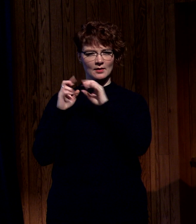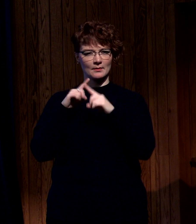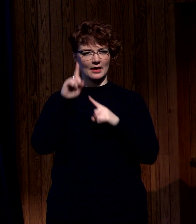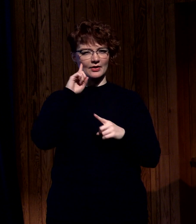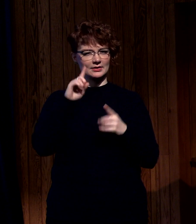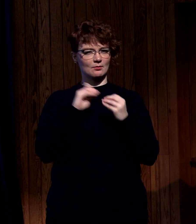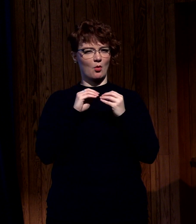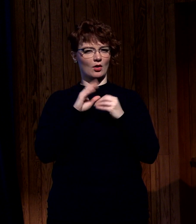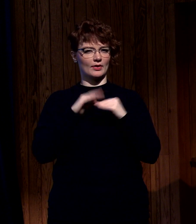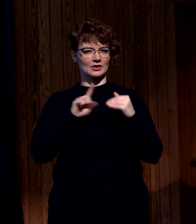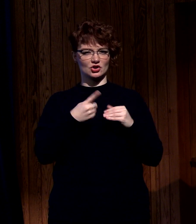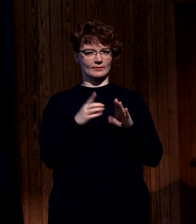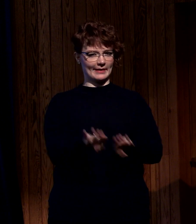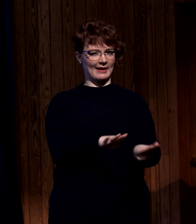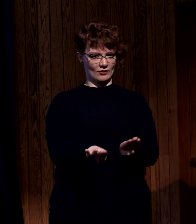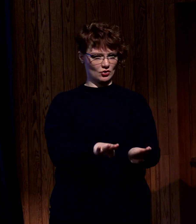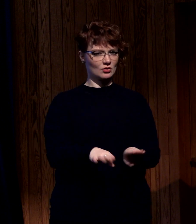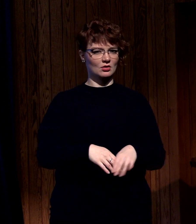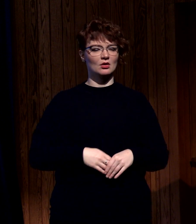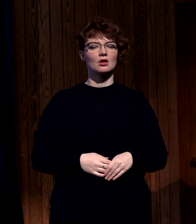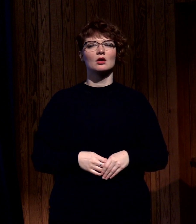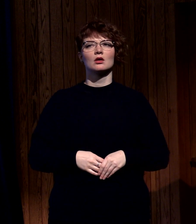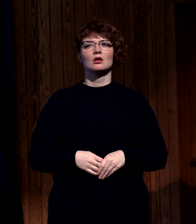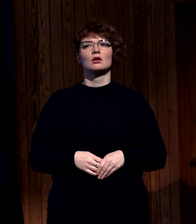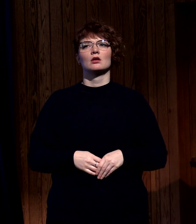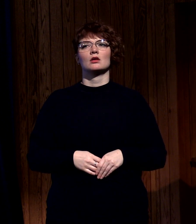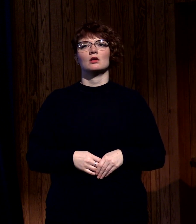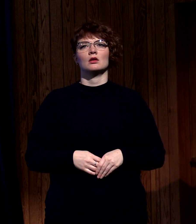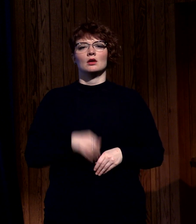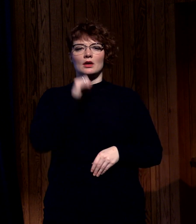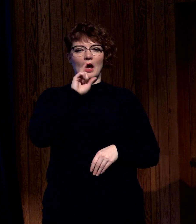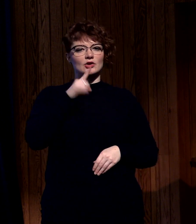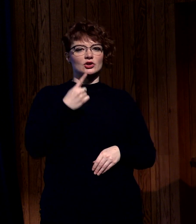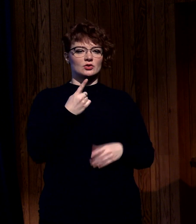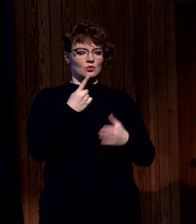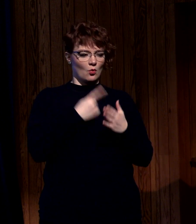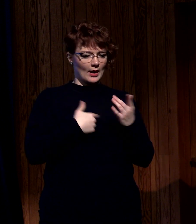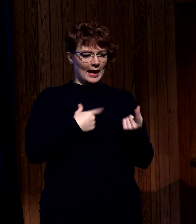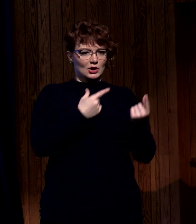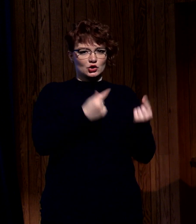just one step further. It's not just do I do the right things.